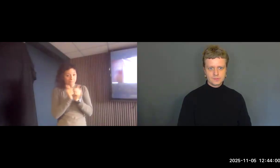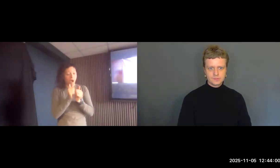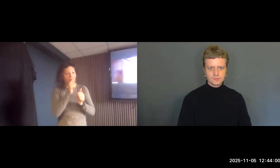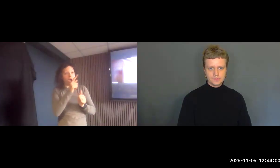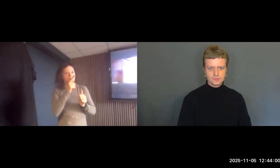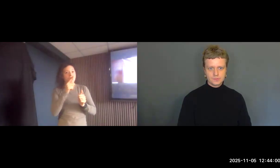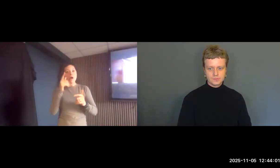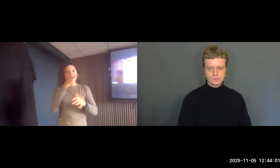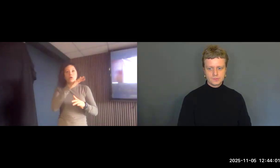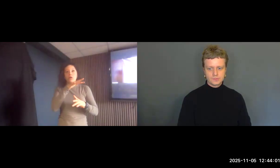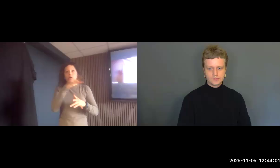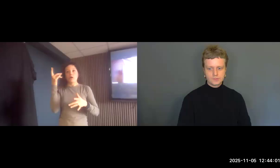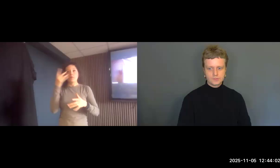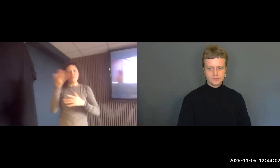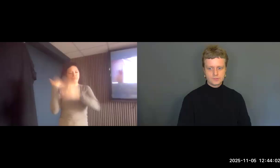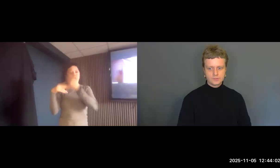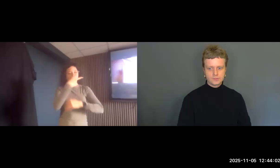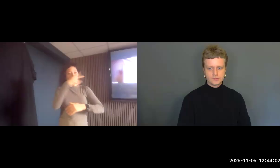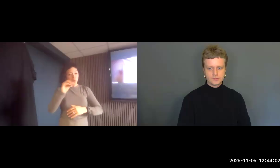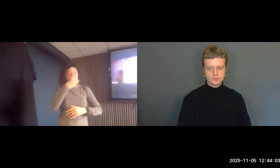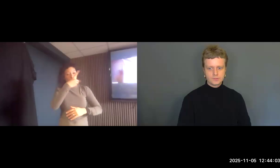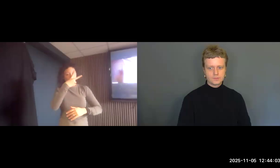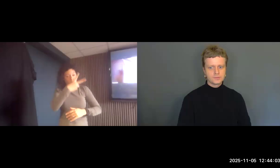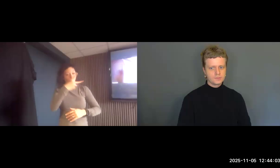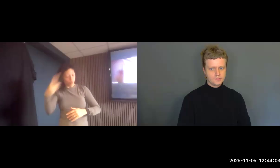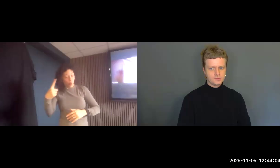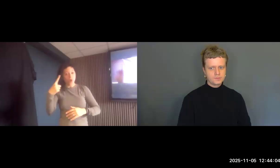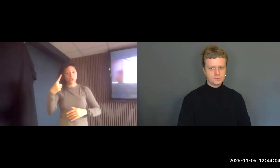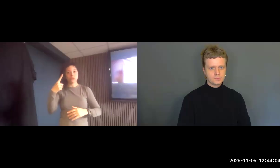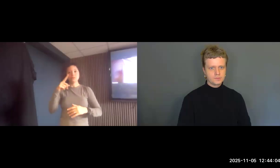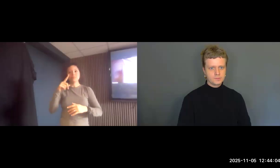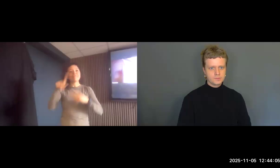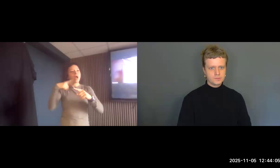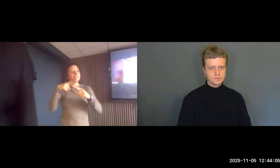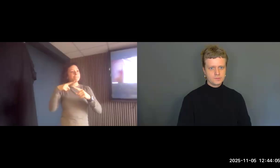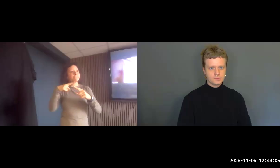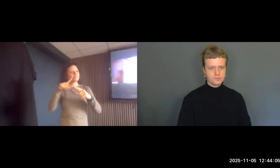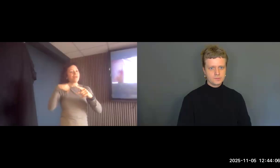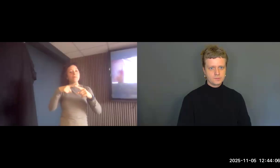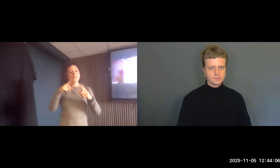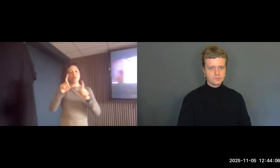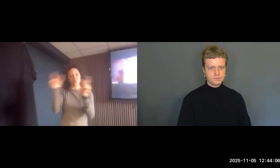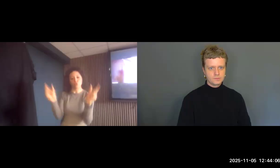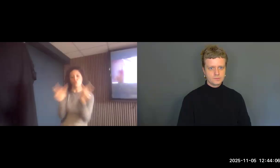published a paper in 2021